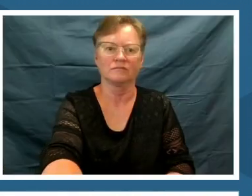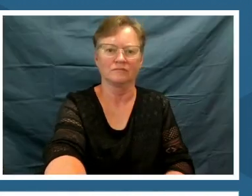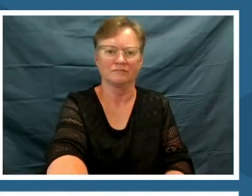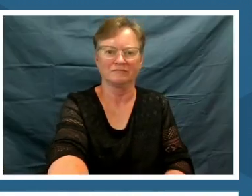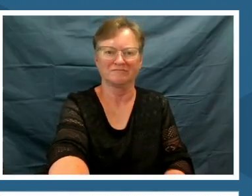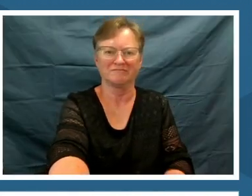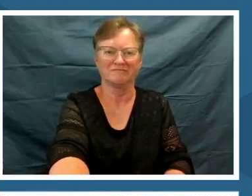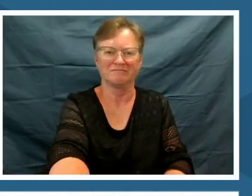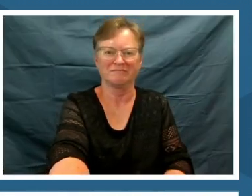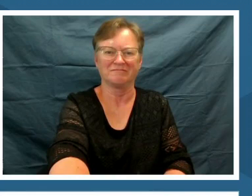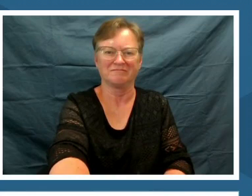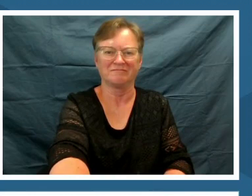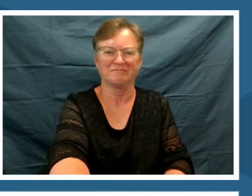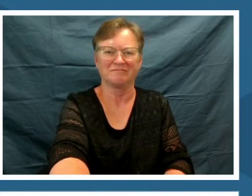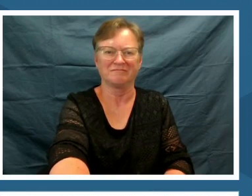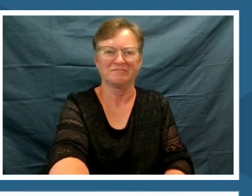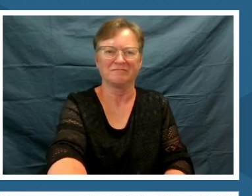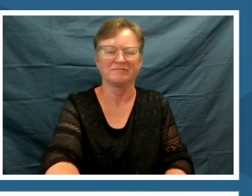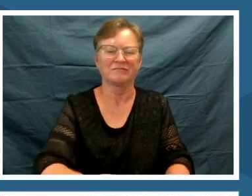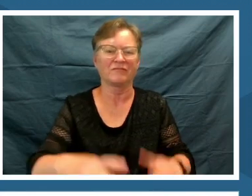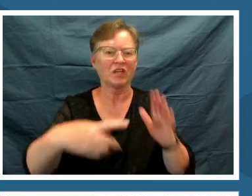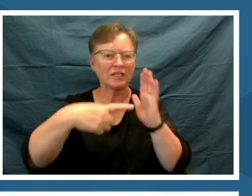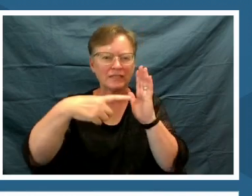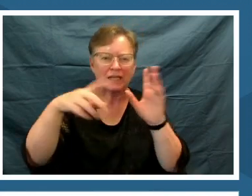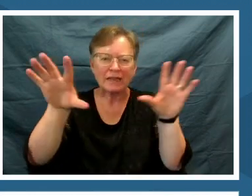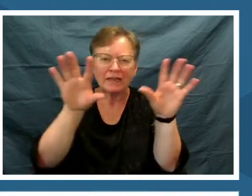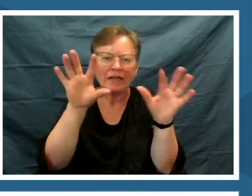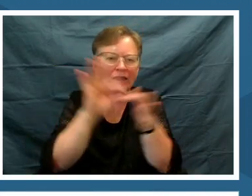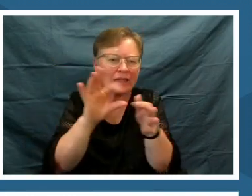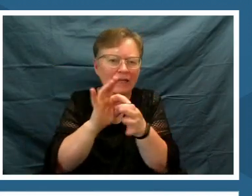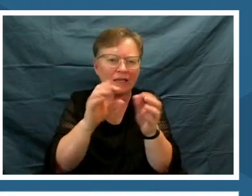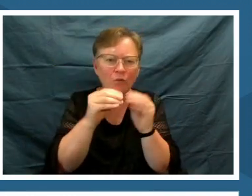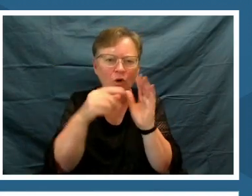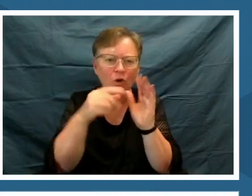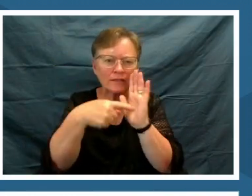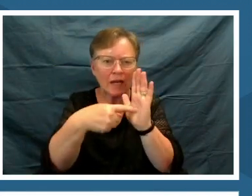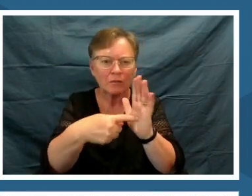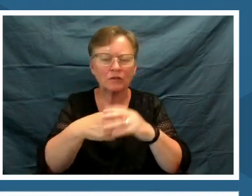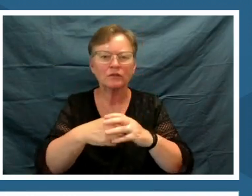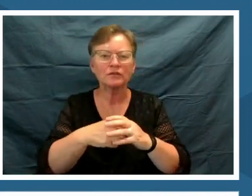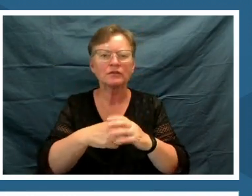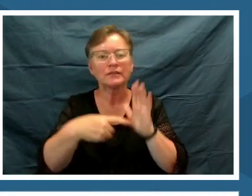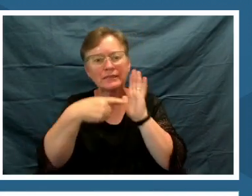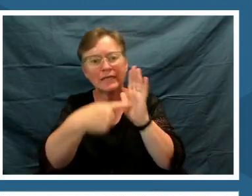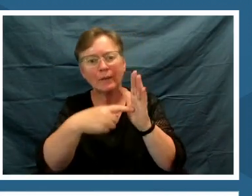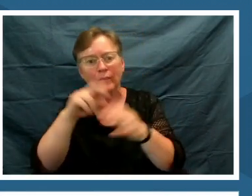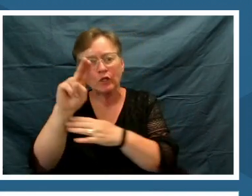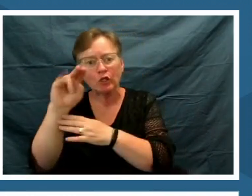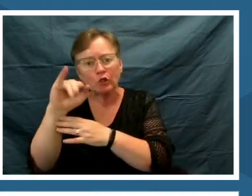sample units sometimes i think material lists too